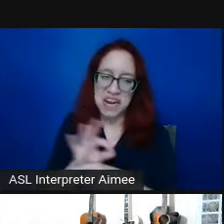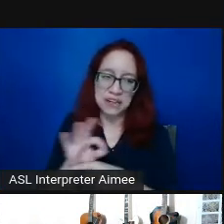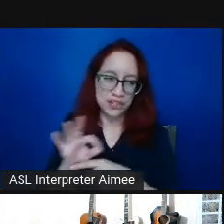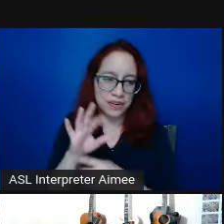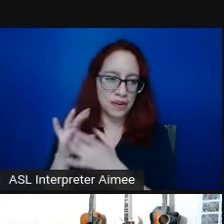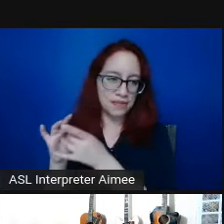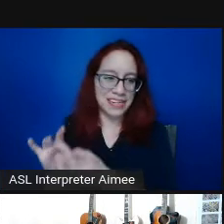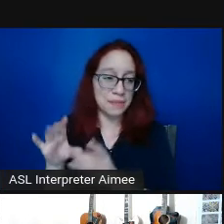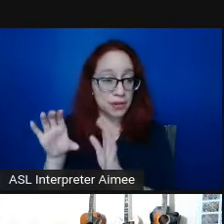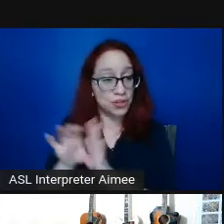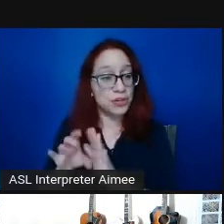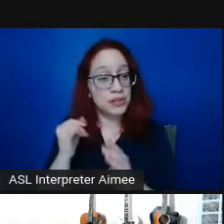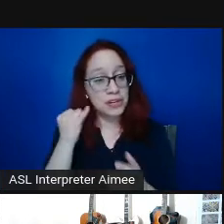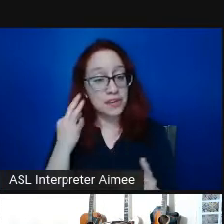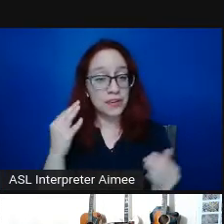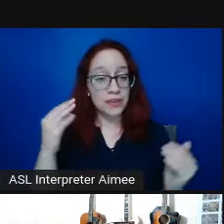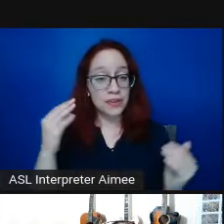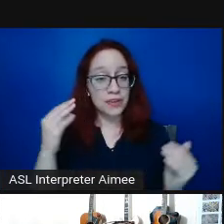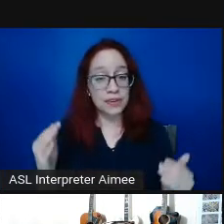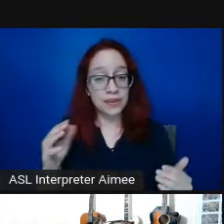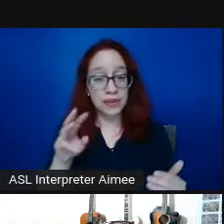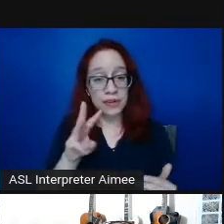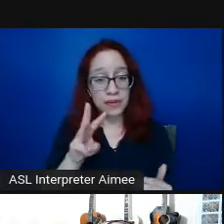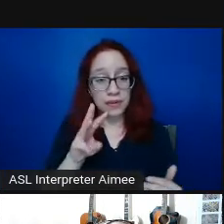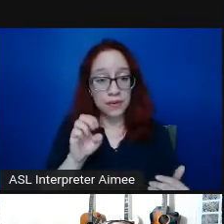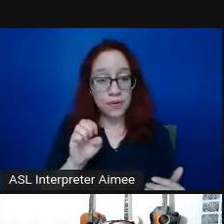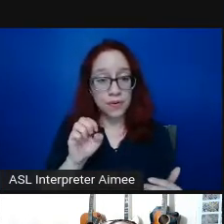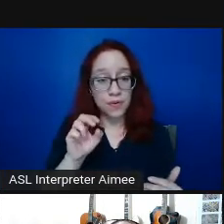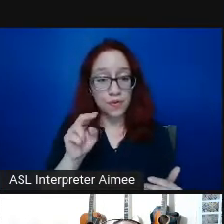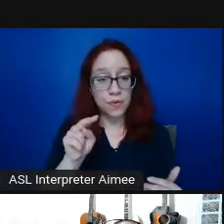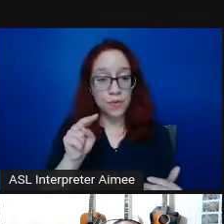If I go to Wembury Beach and the alternate text